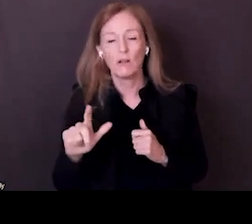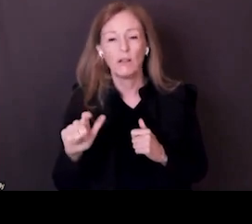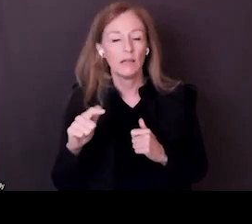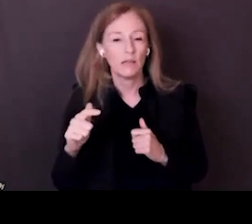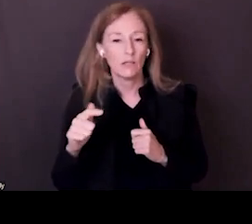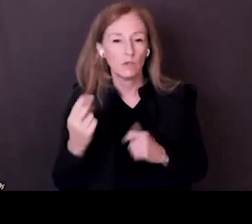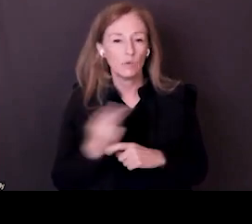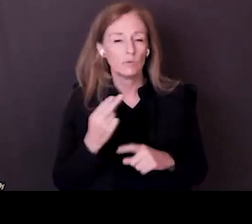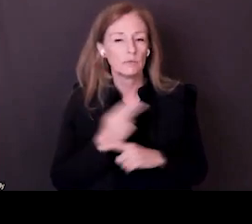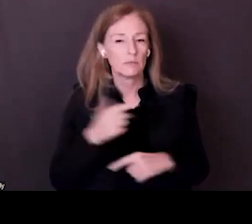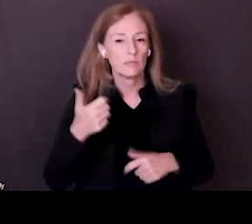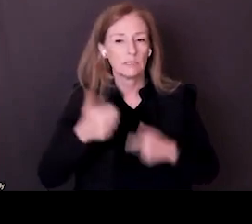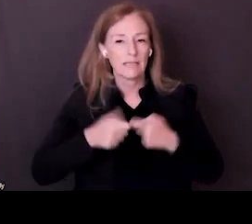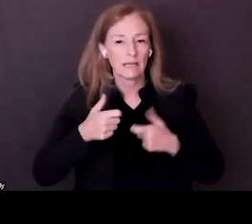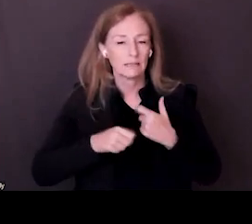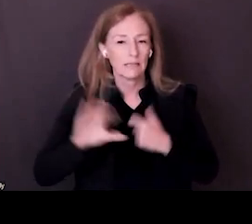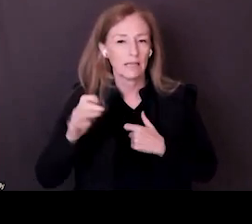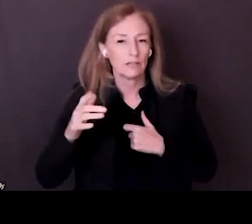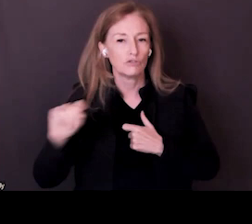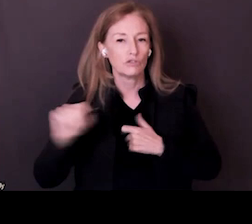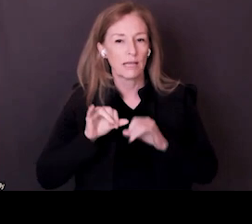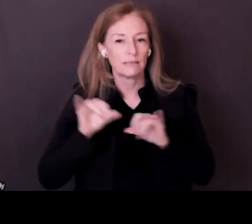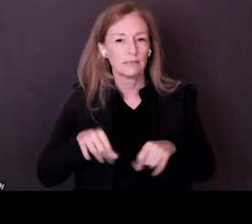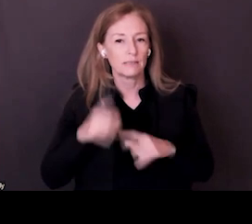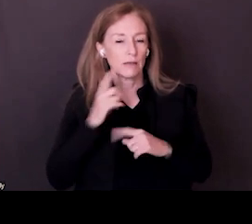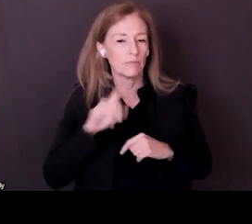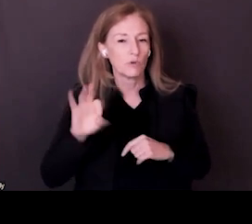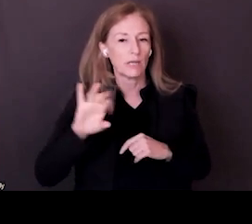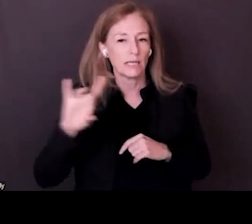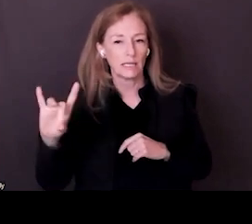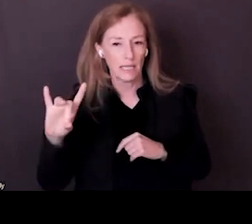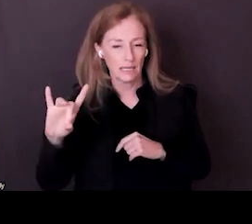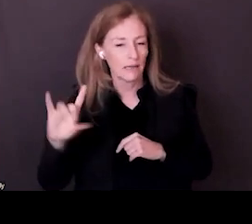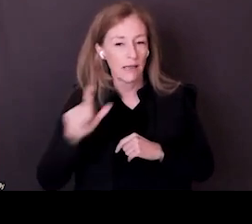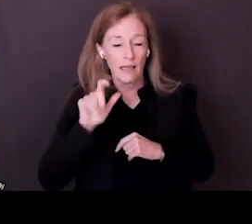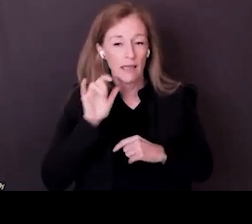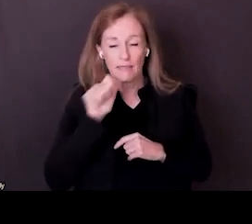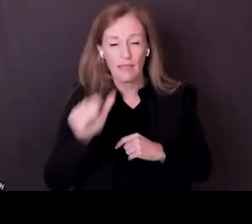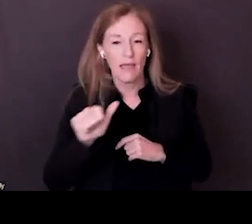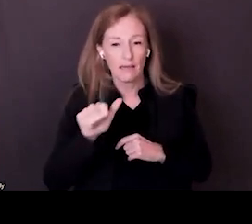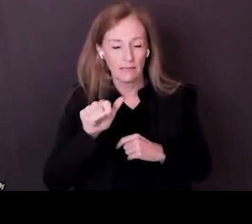SYSTEMS FOR 988. THAT DOES NOT COUNT THE PHONE CALLS, BUT WE HAVE